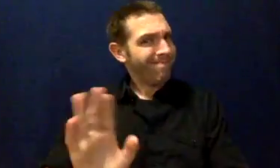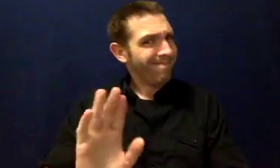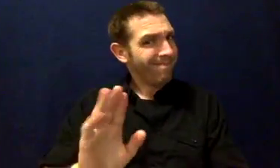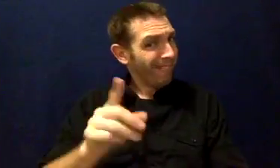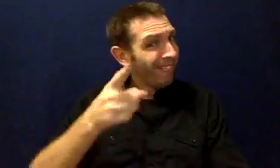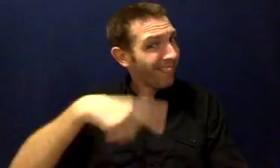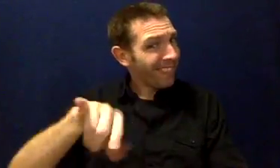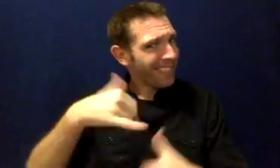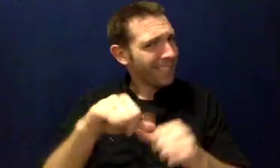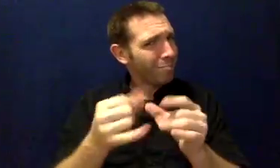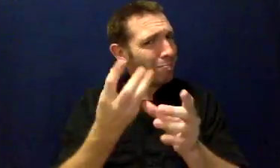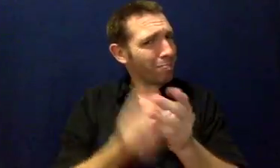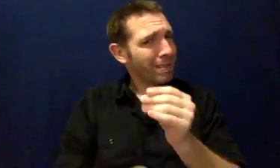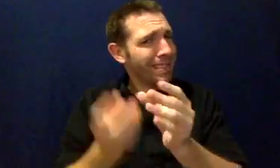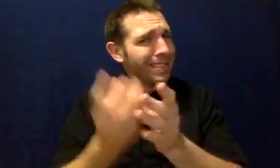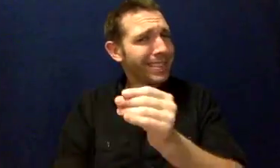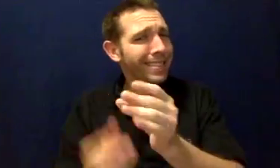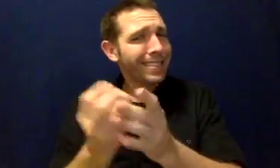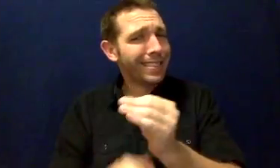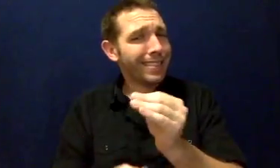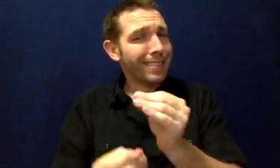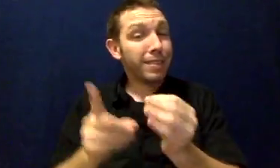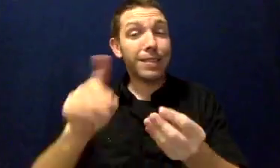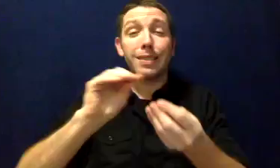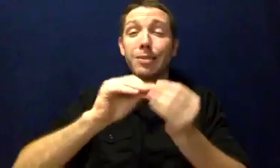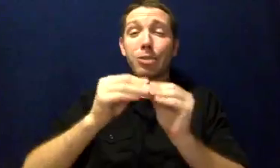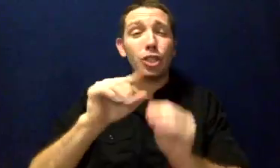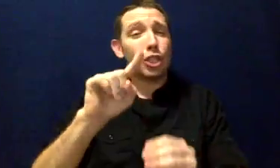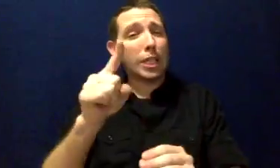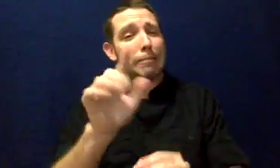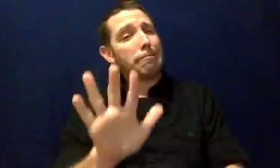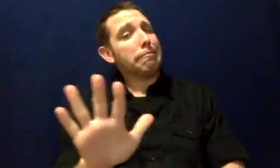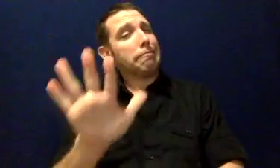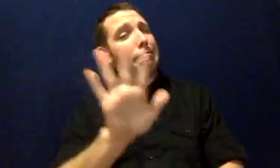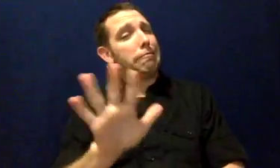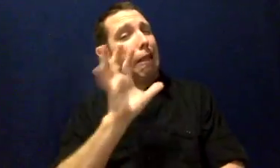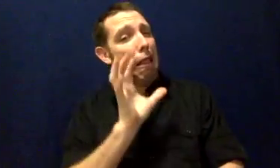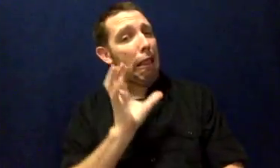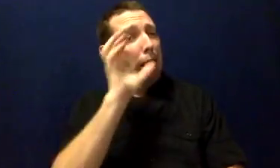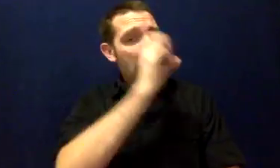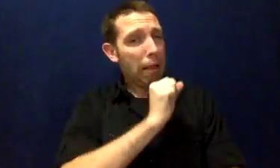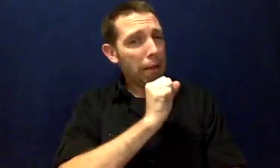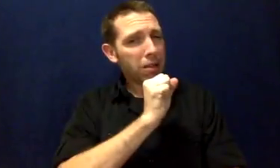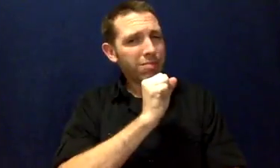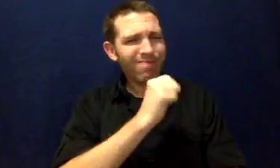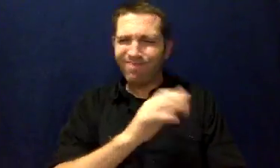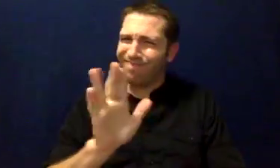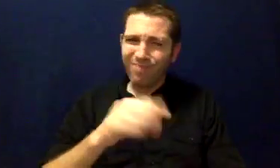Now, we know that we're missing people. Those numbers are just an estimate.